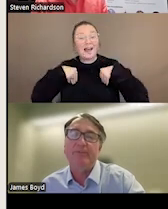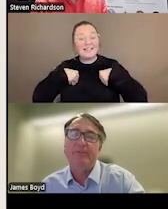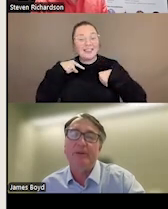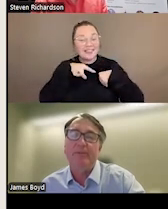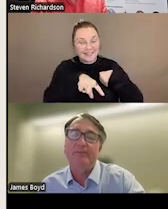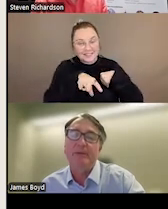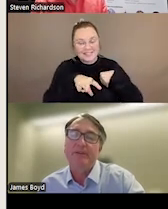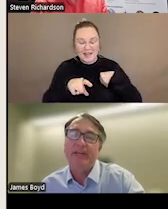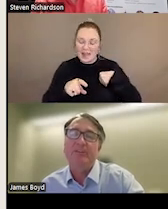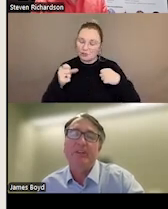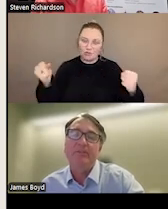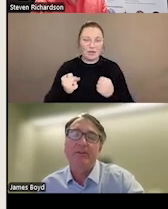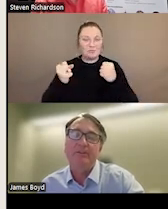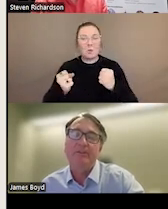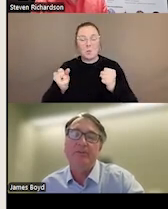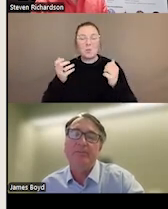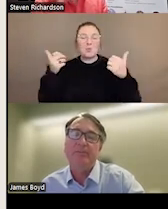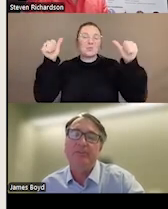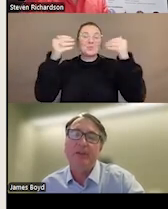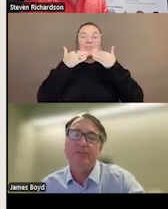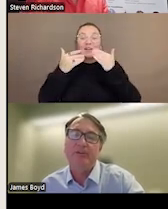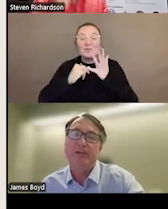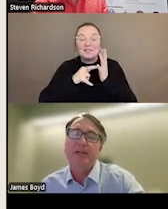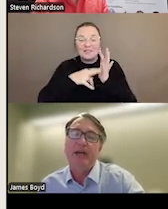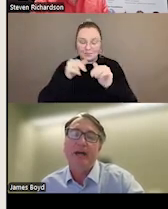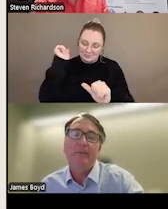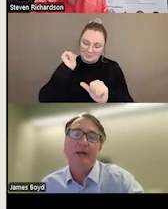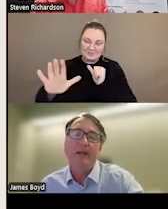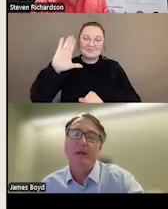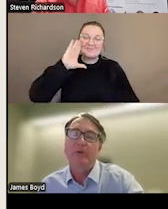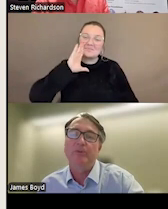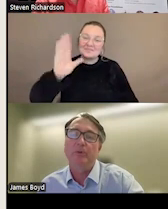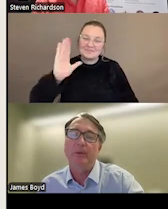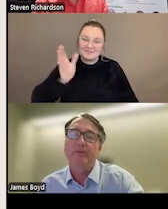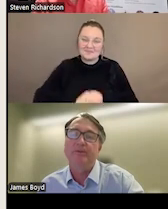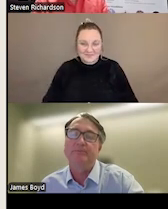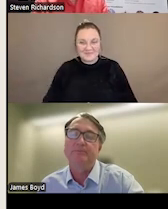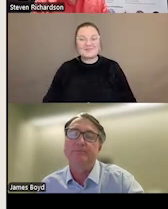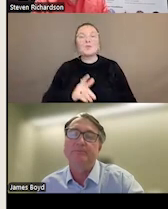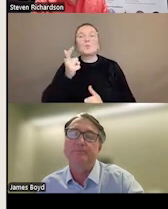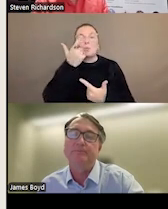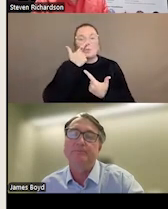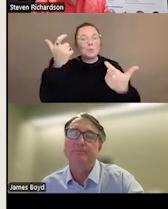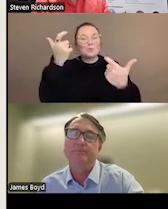to strength. Thank you, Steven, terrific presentation. And I wish you all the best.